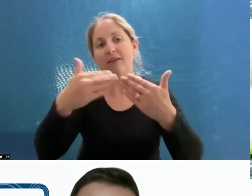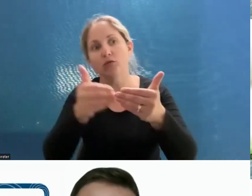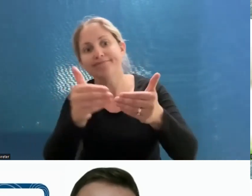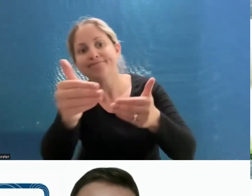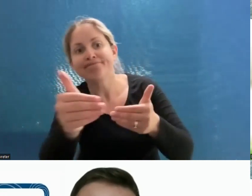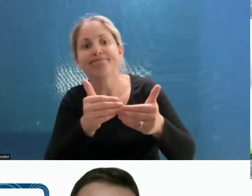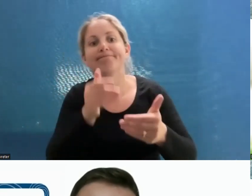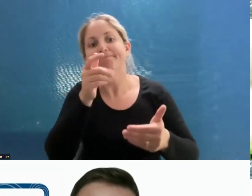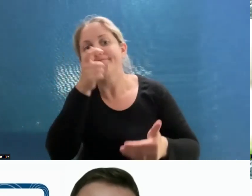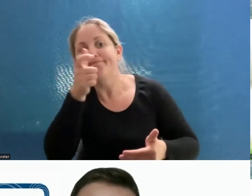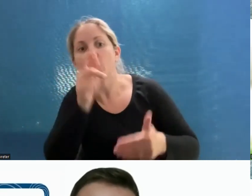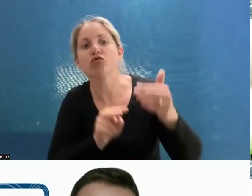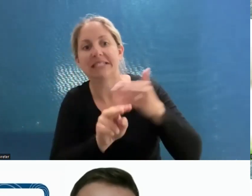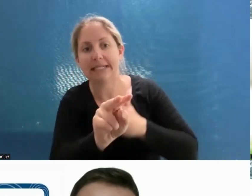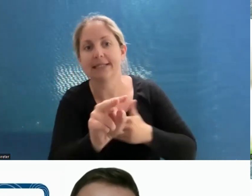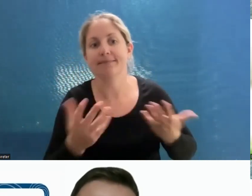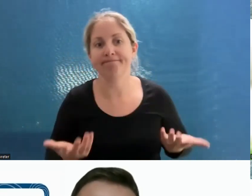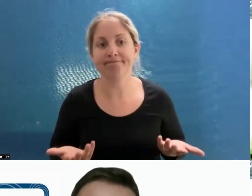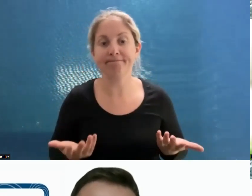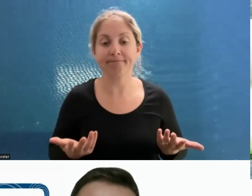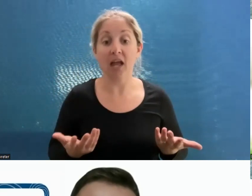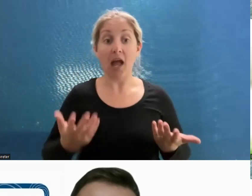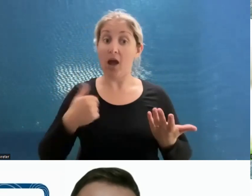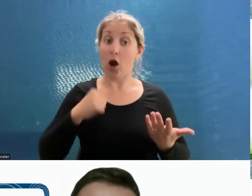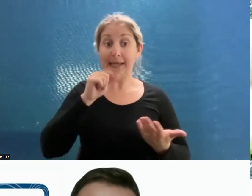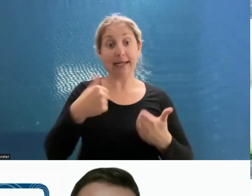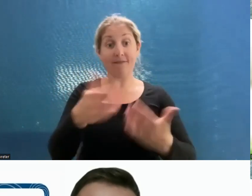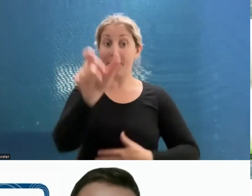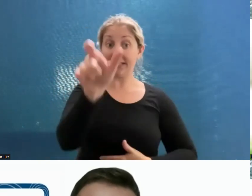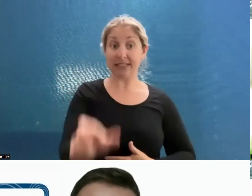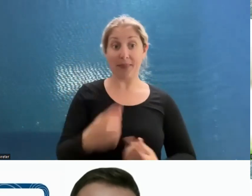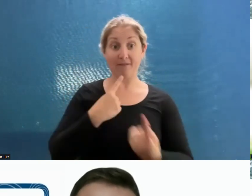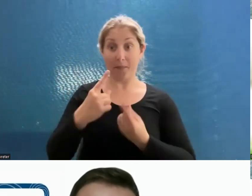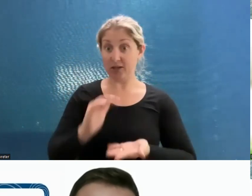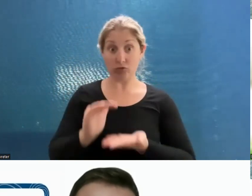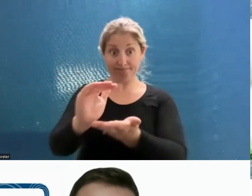Once a participant had all that information and understood that there's one view of the